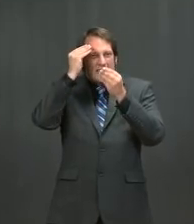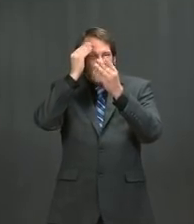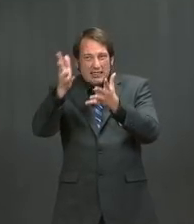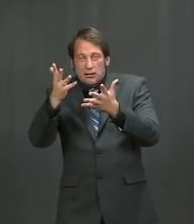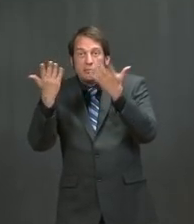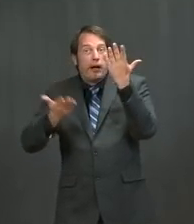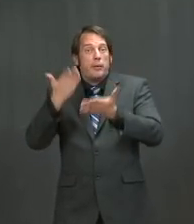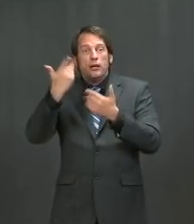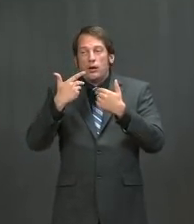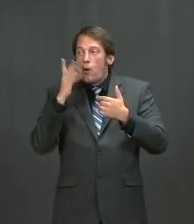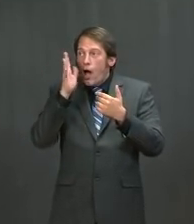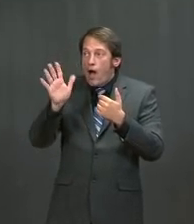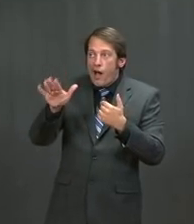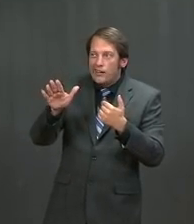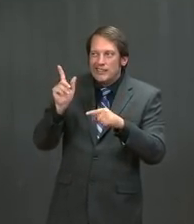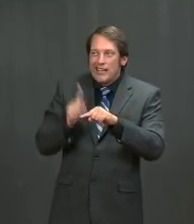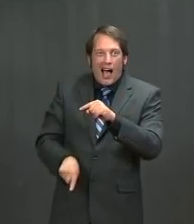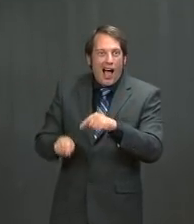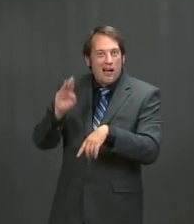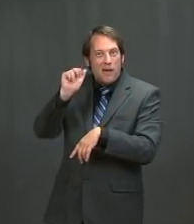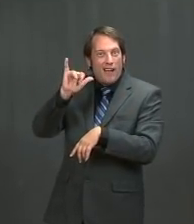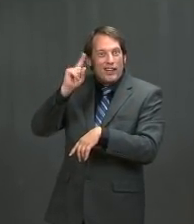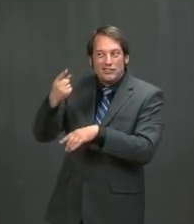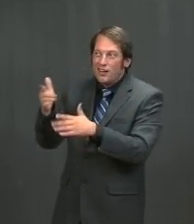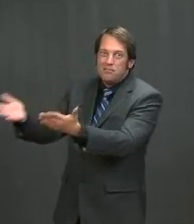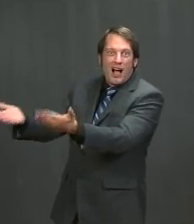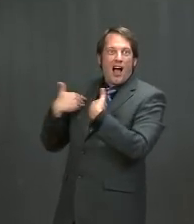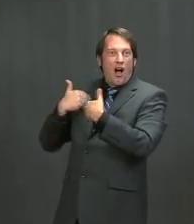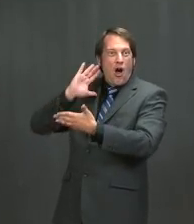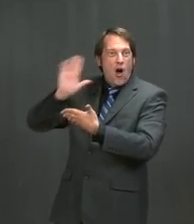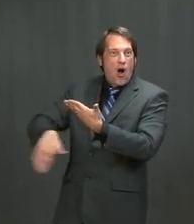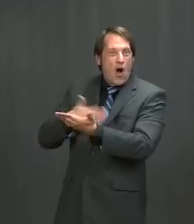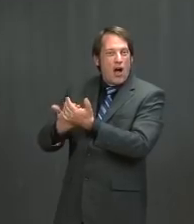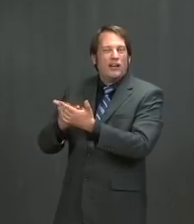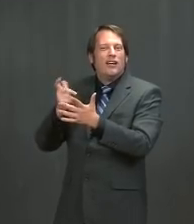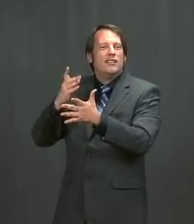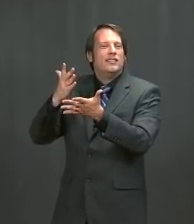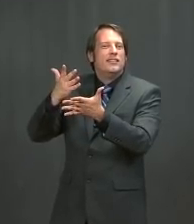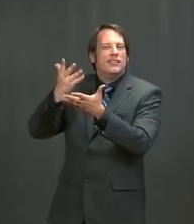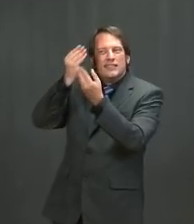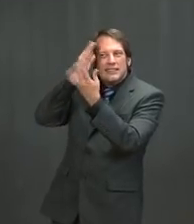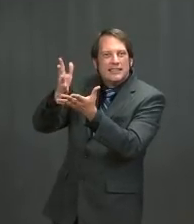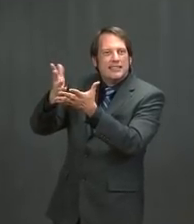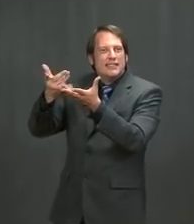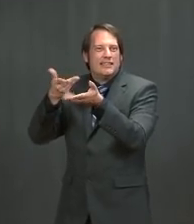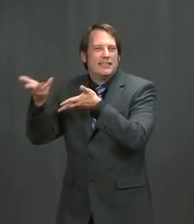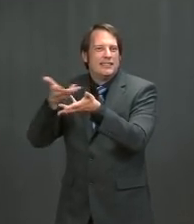he just wants to take the time to make a decision. The Press: What's the President's level of concern about what's happening in Jordan,